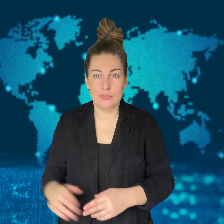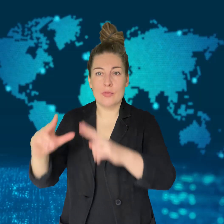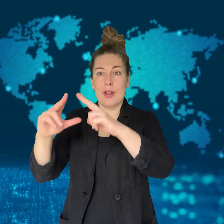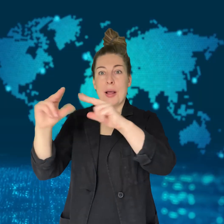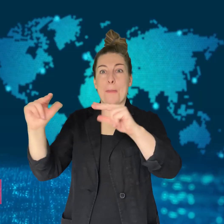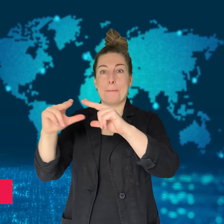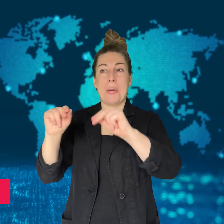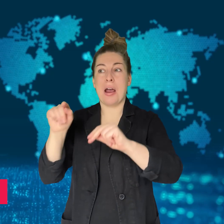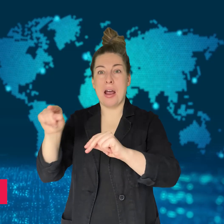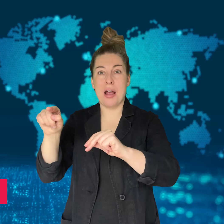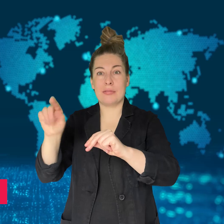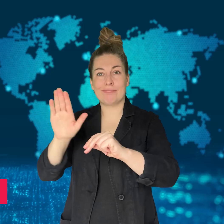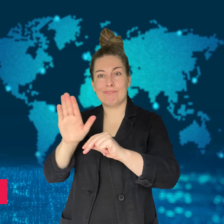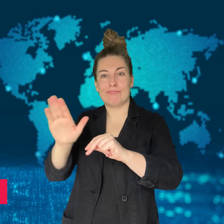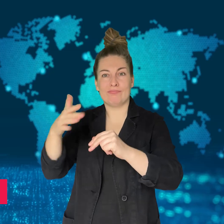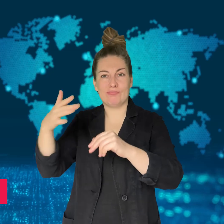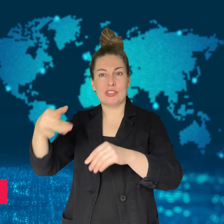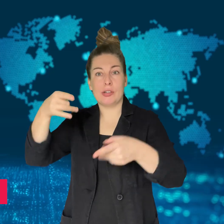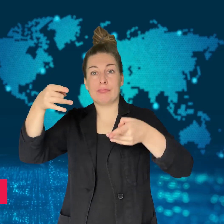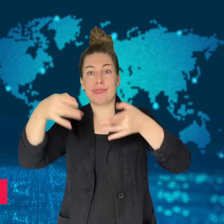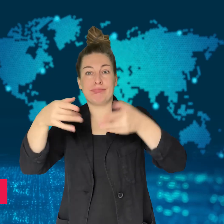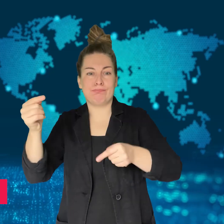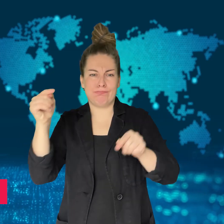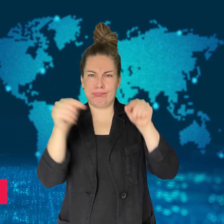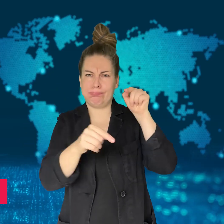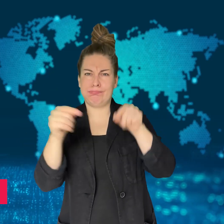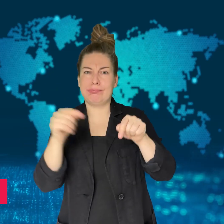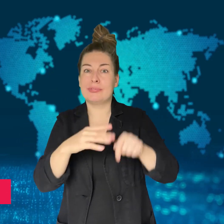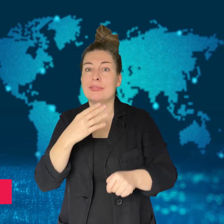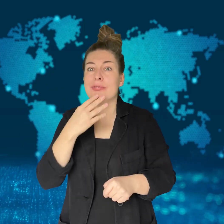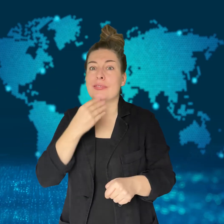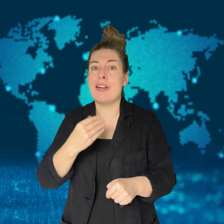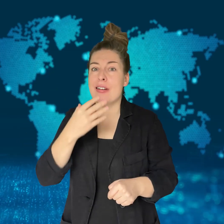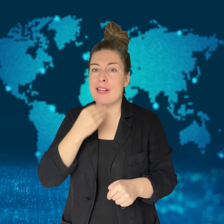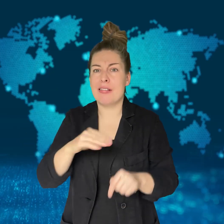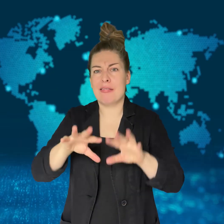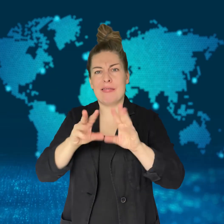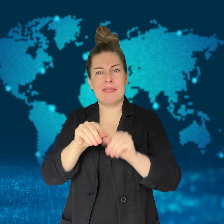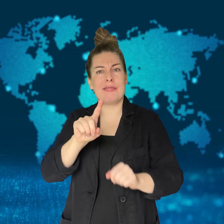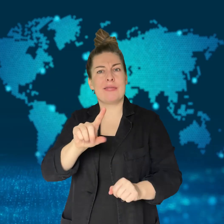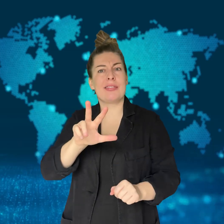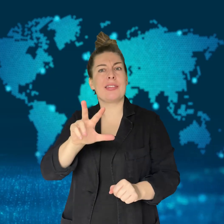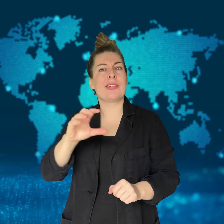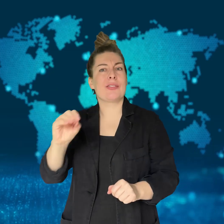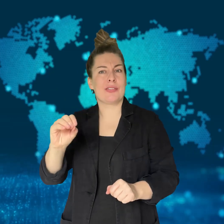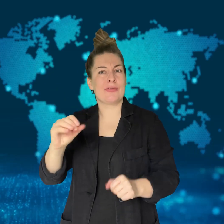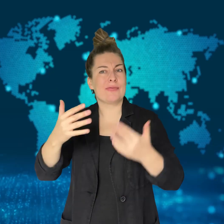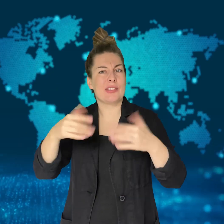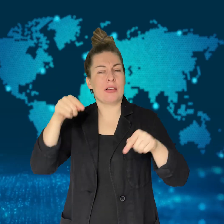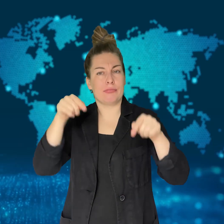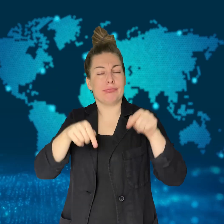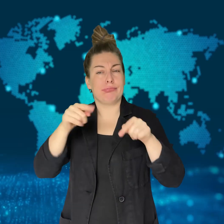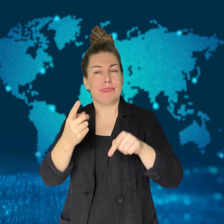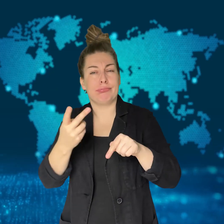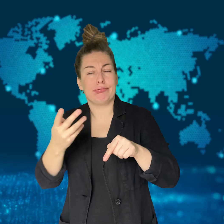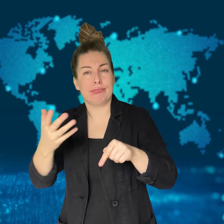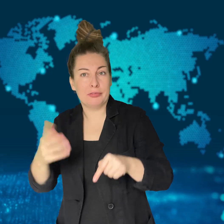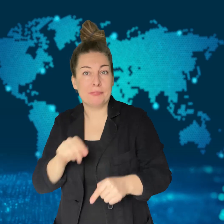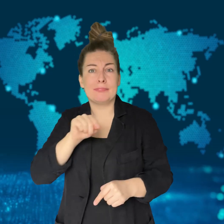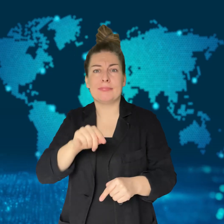[MONIKA]: Over 130 rockets were fired at Israel from Lebanon. People hurried to seek shelter as sirens sounded.